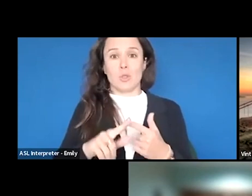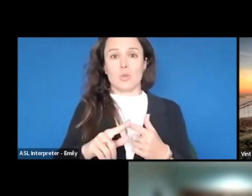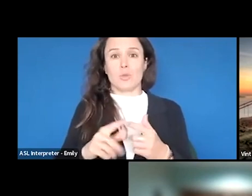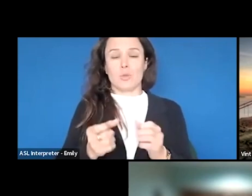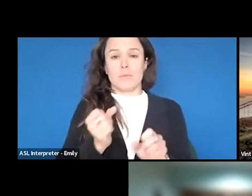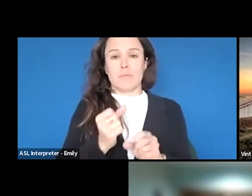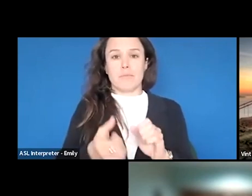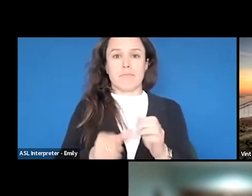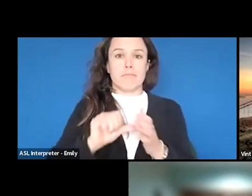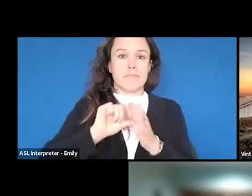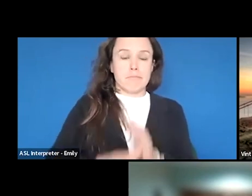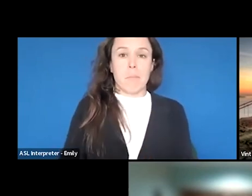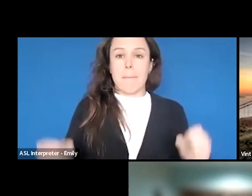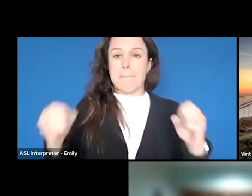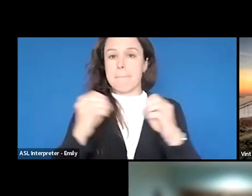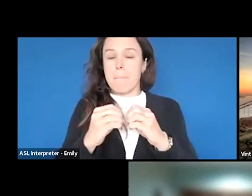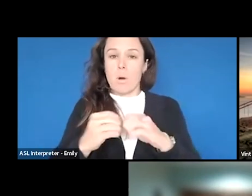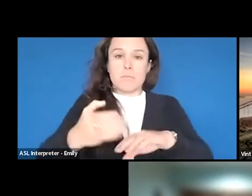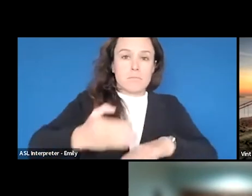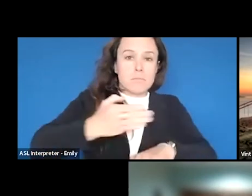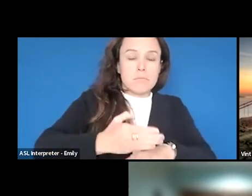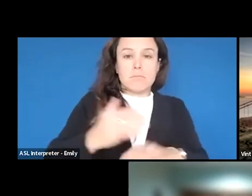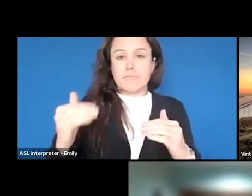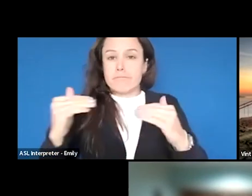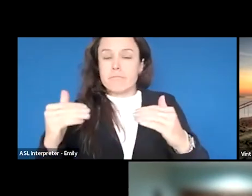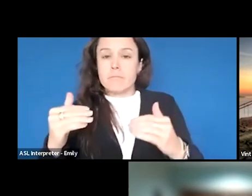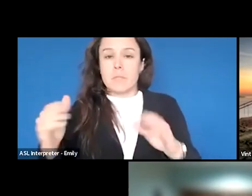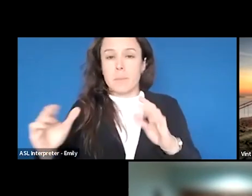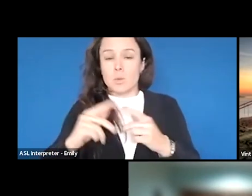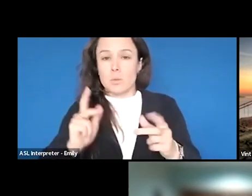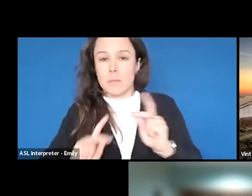and enhance **people** and do what *they* do. Machines are different from people and building